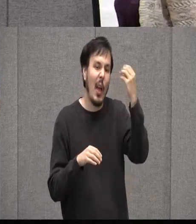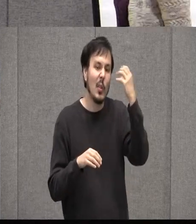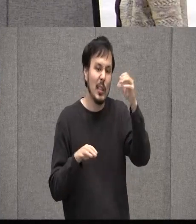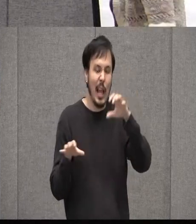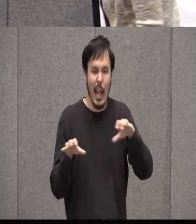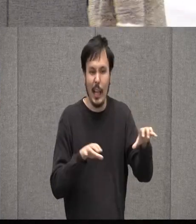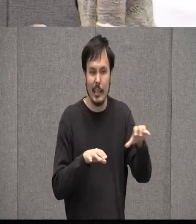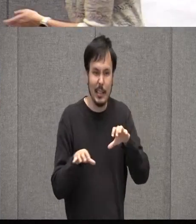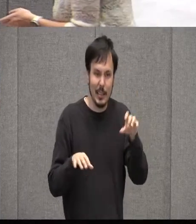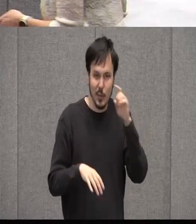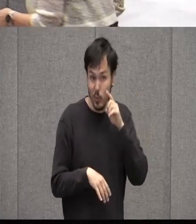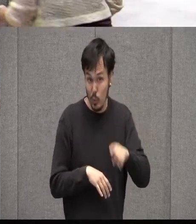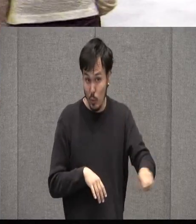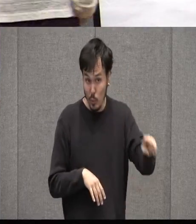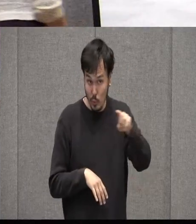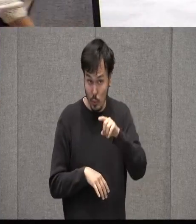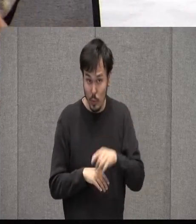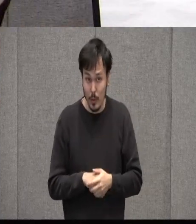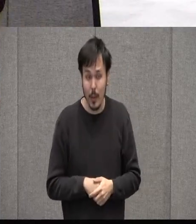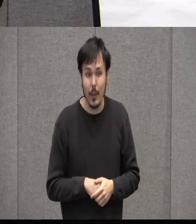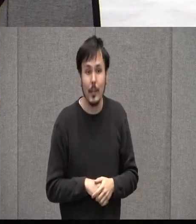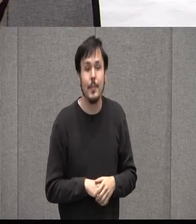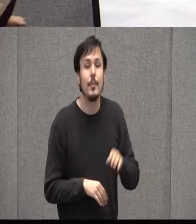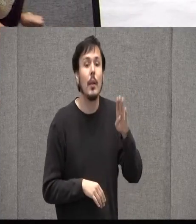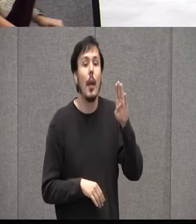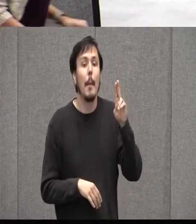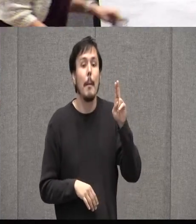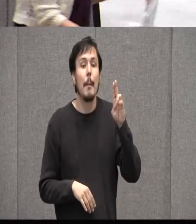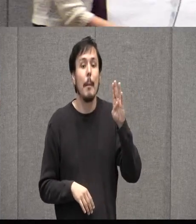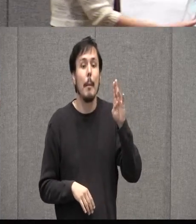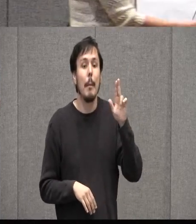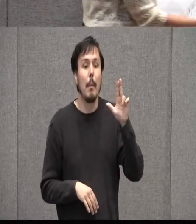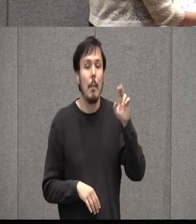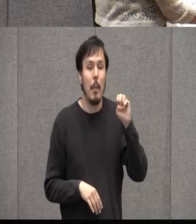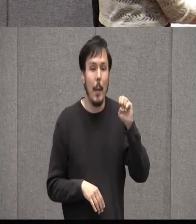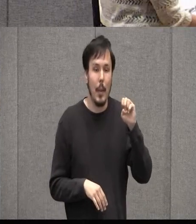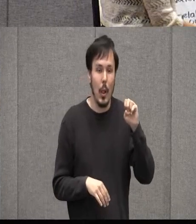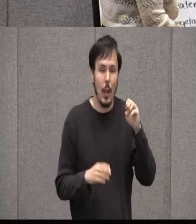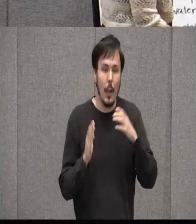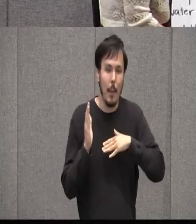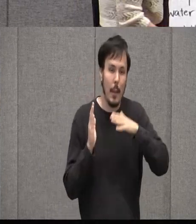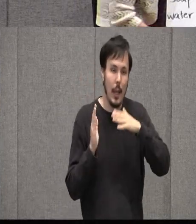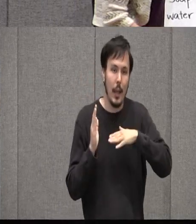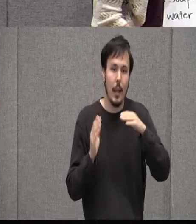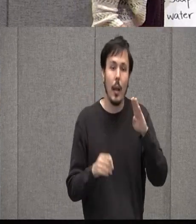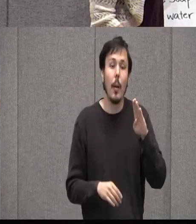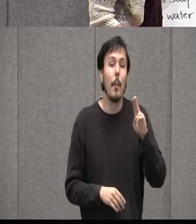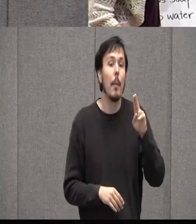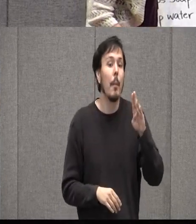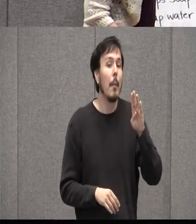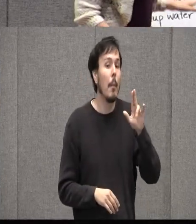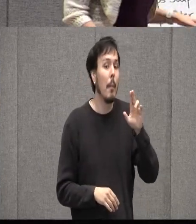and that is bubble painting. So bubble painting is super cool.